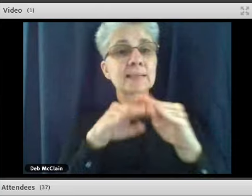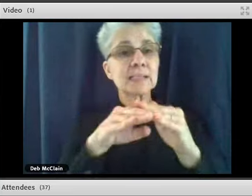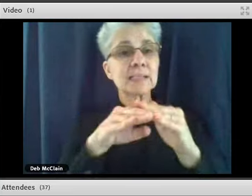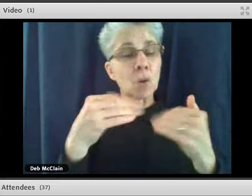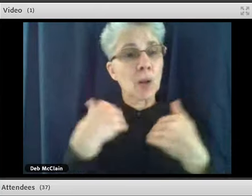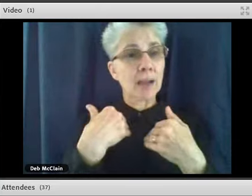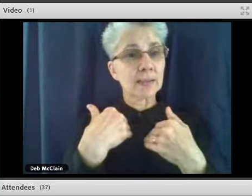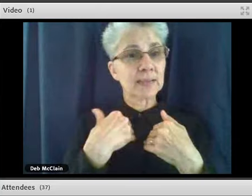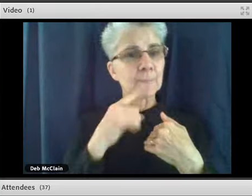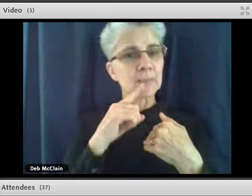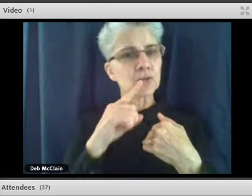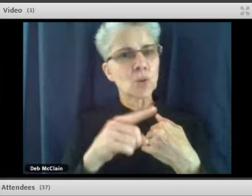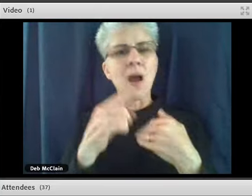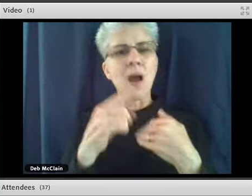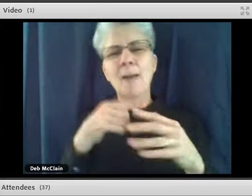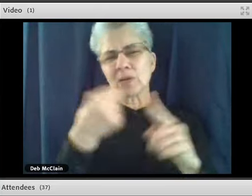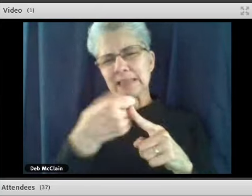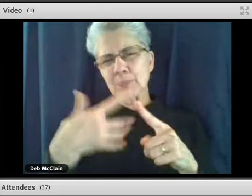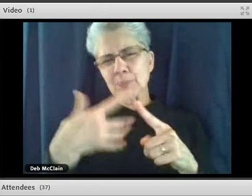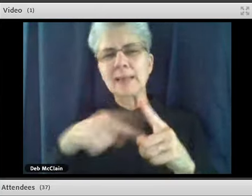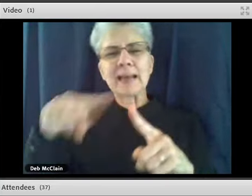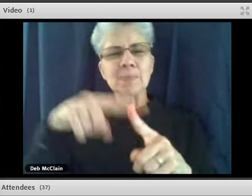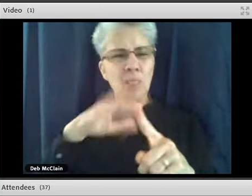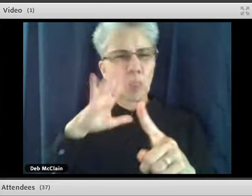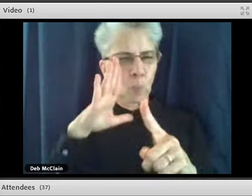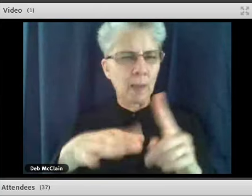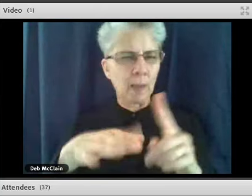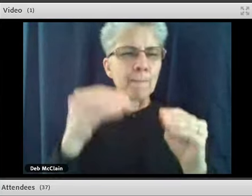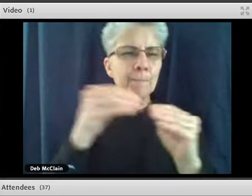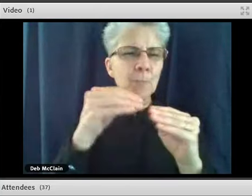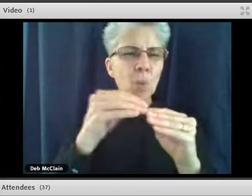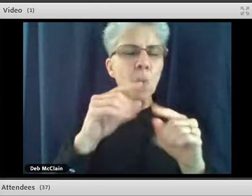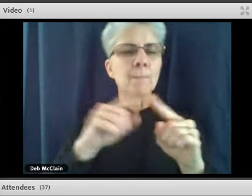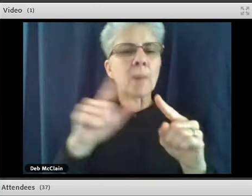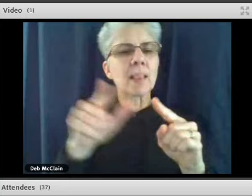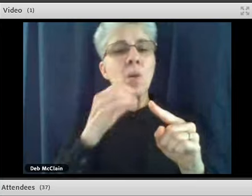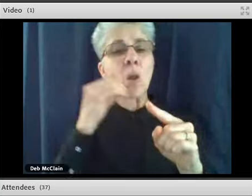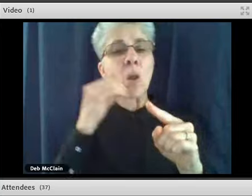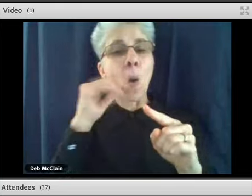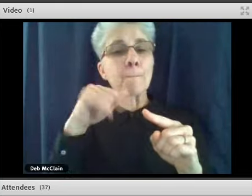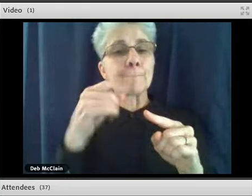So, in terms of creating accessible content -- again, I'm going to go into much more detail next month.